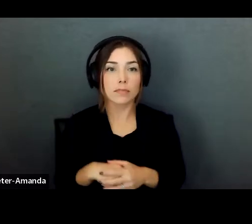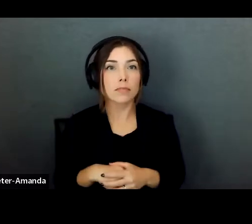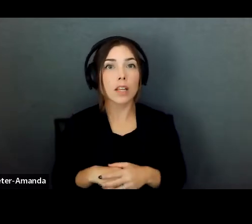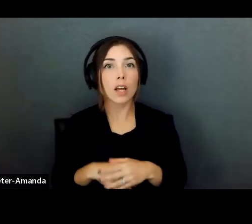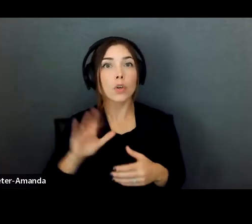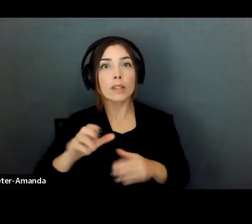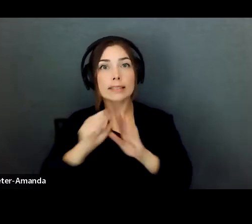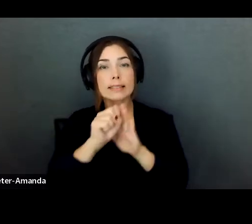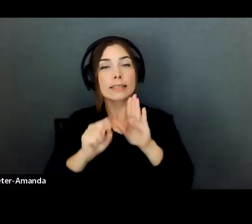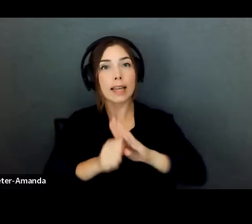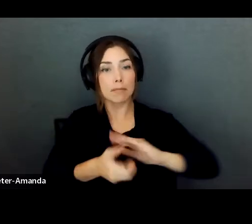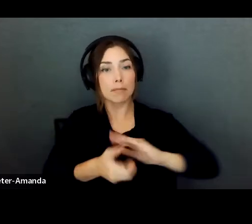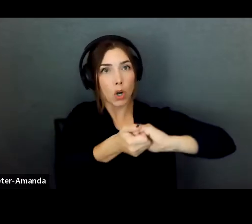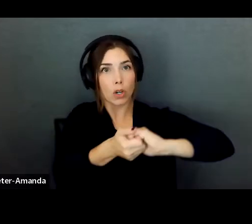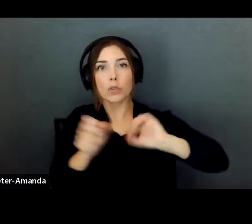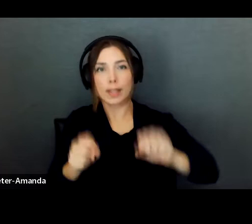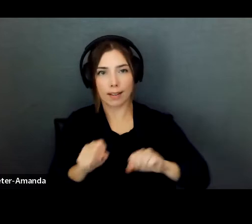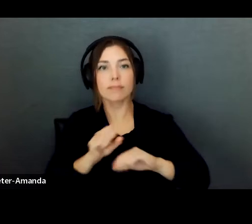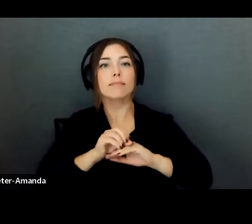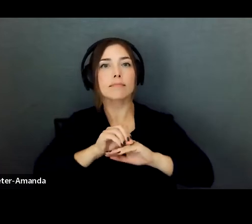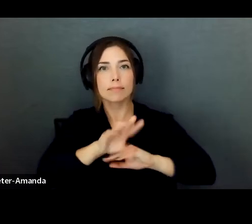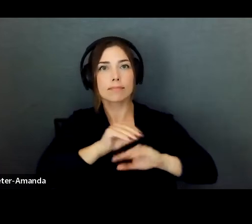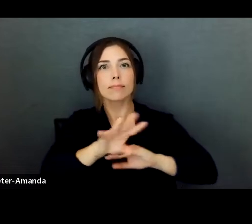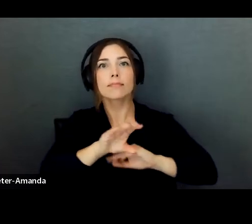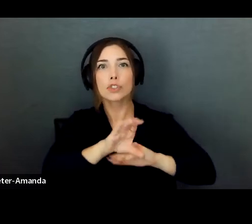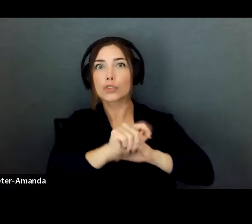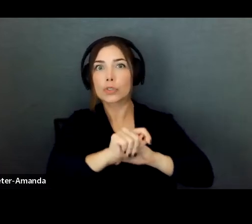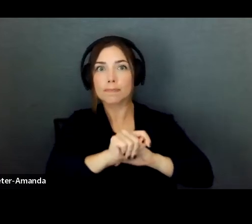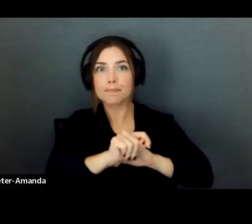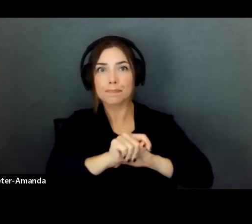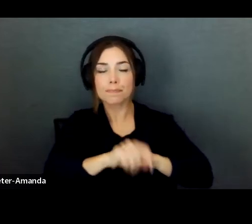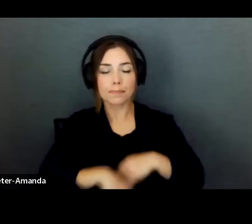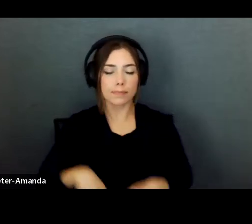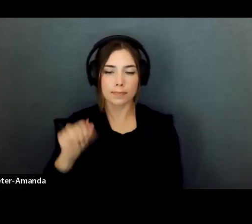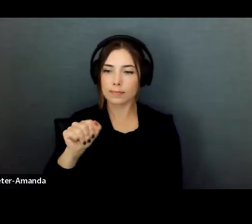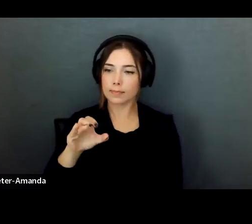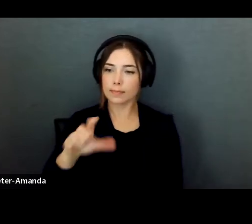ACL is currently funding the national network.